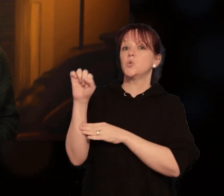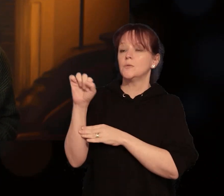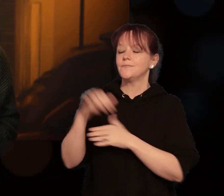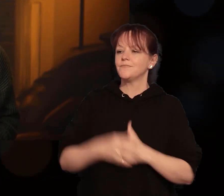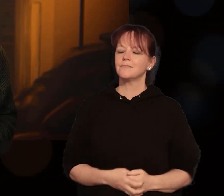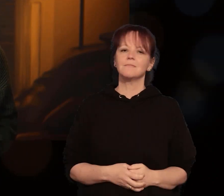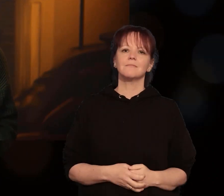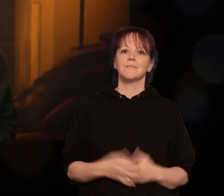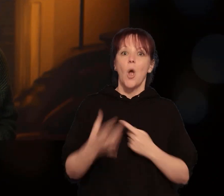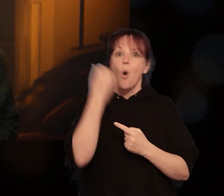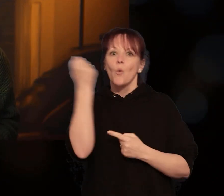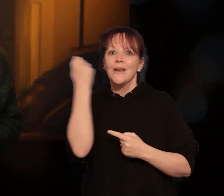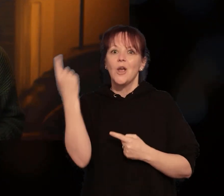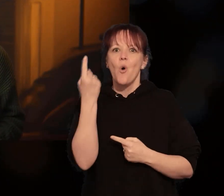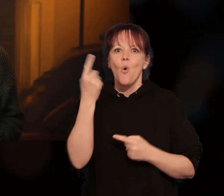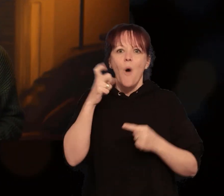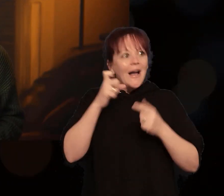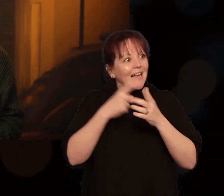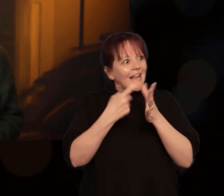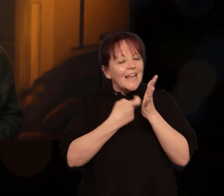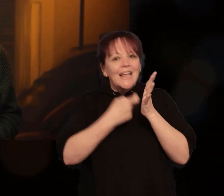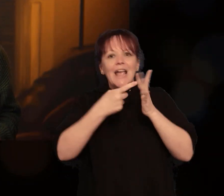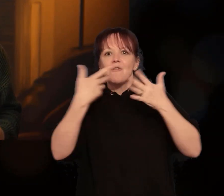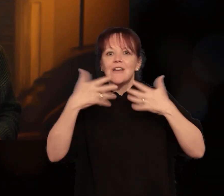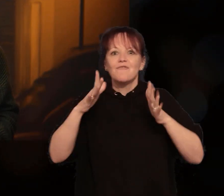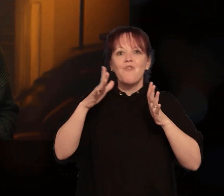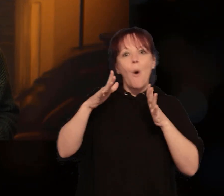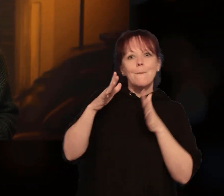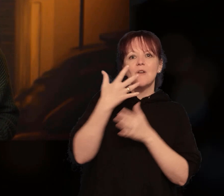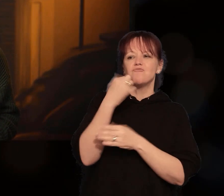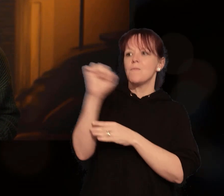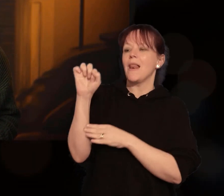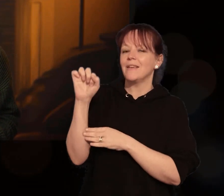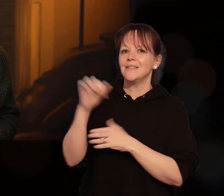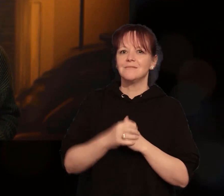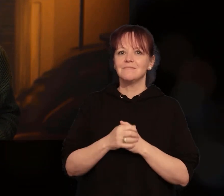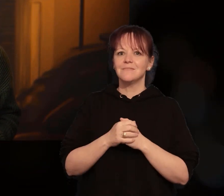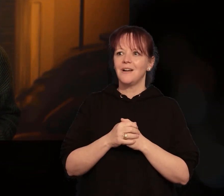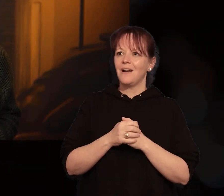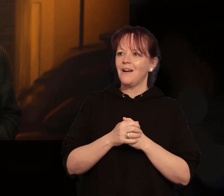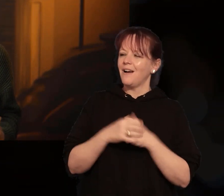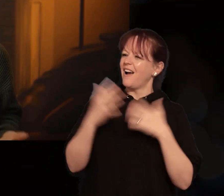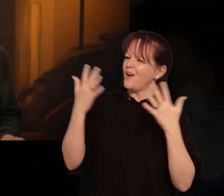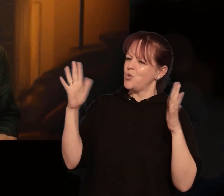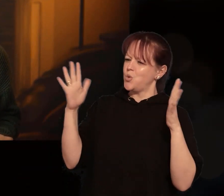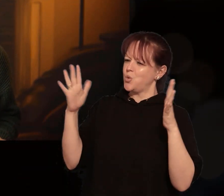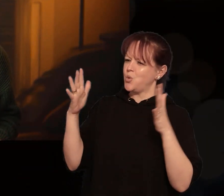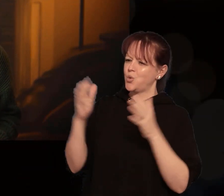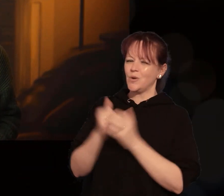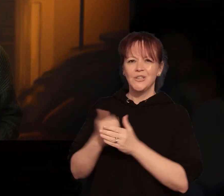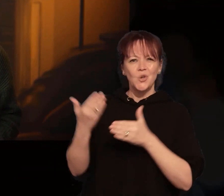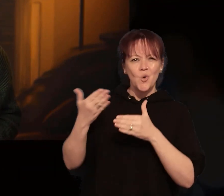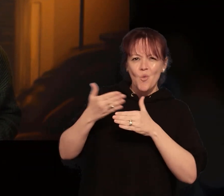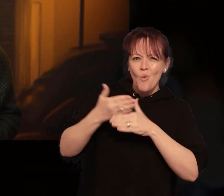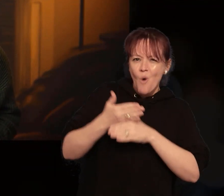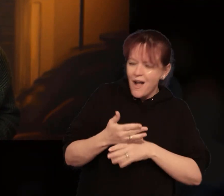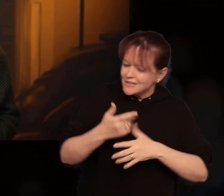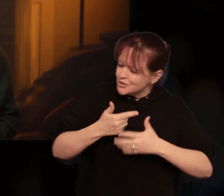Not only do you achieve the work of about five regular humans, your work spans beyond games to other parts of the business